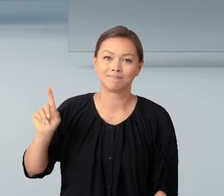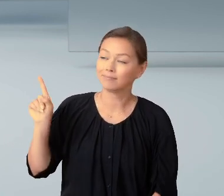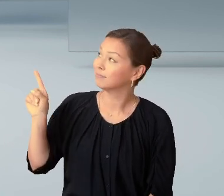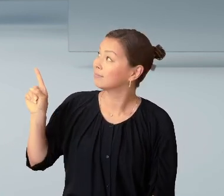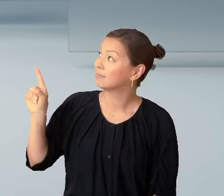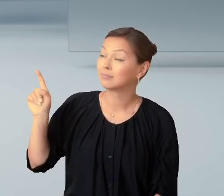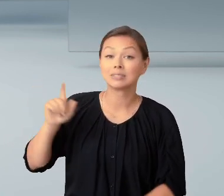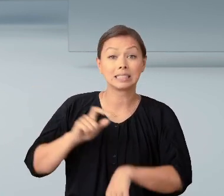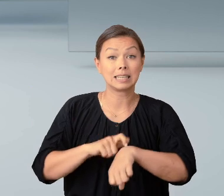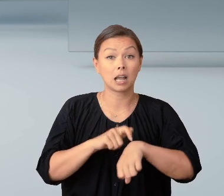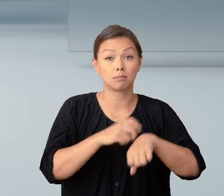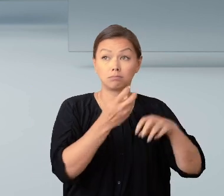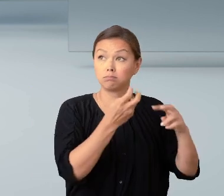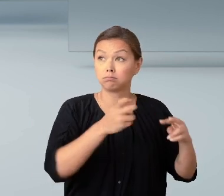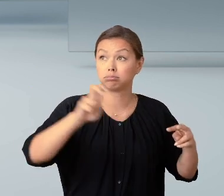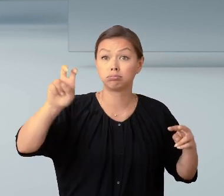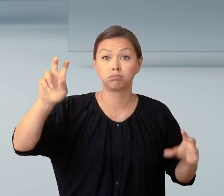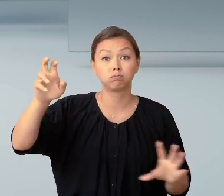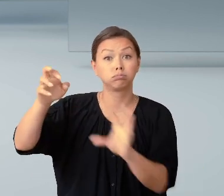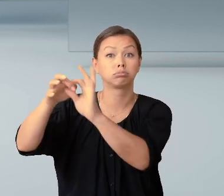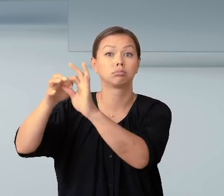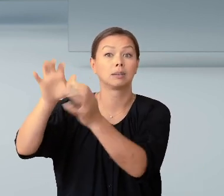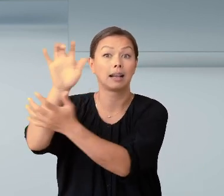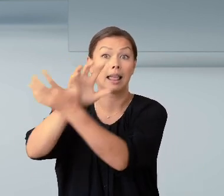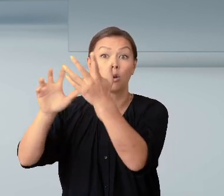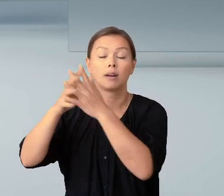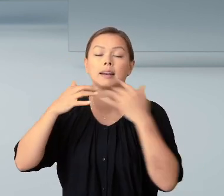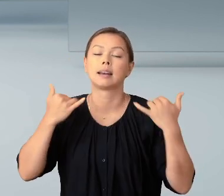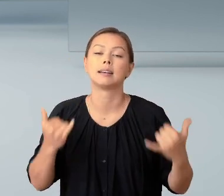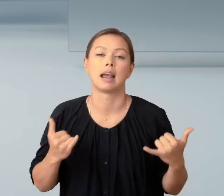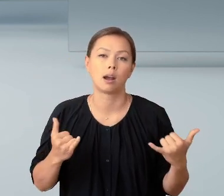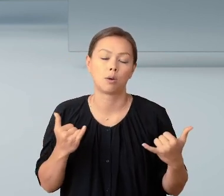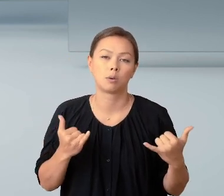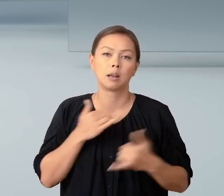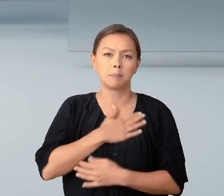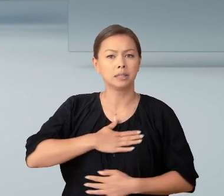the time to migrate is now. Please, you know, talk to your partner